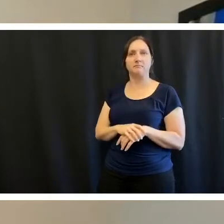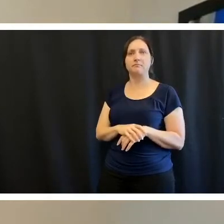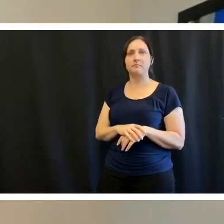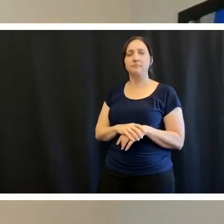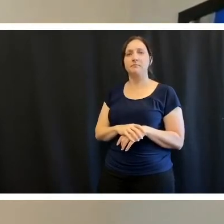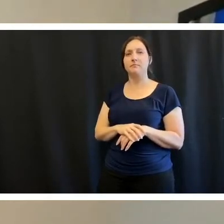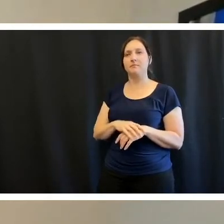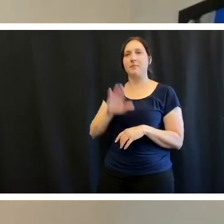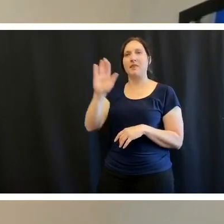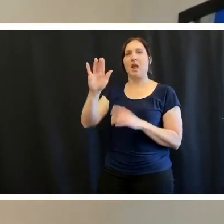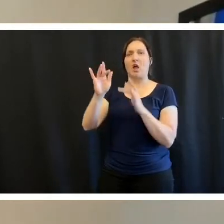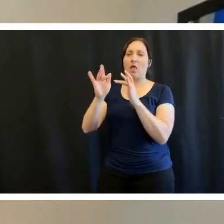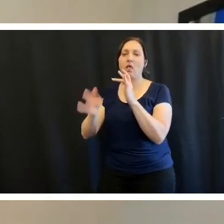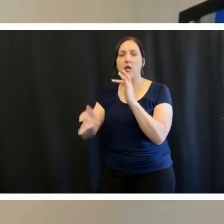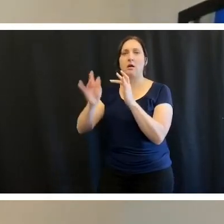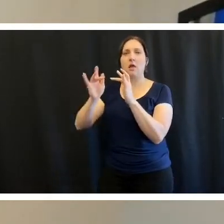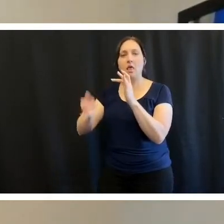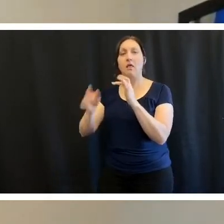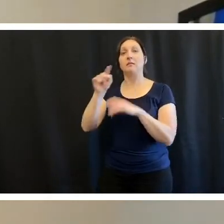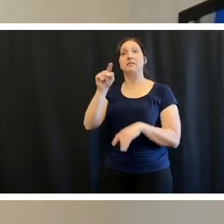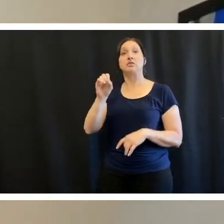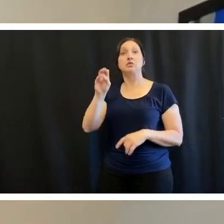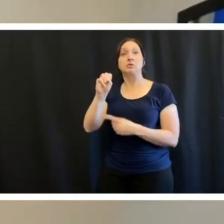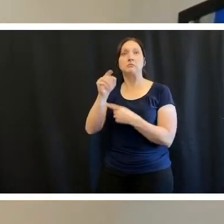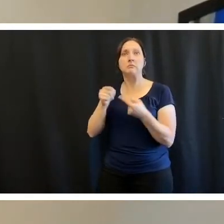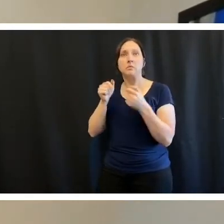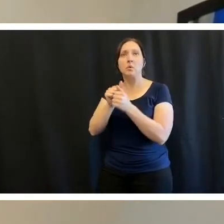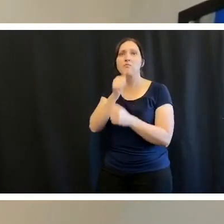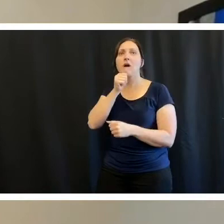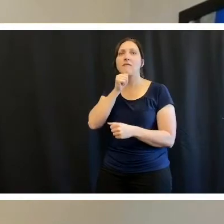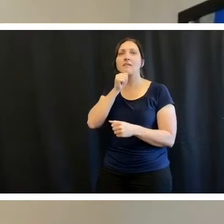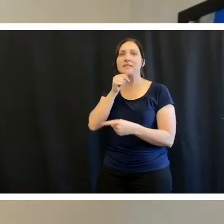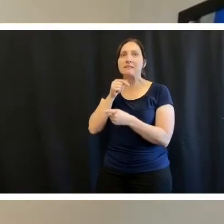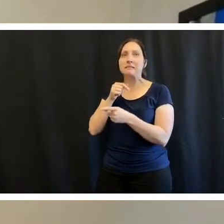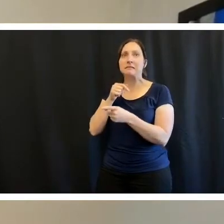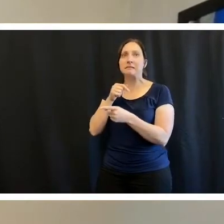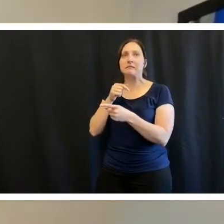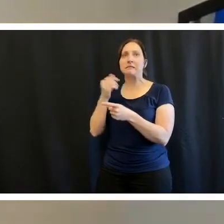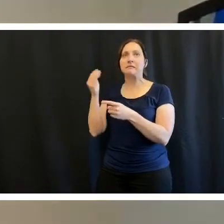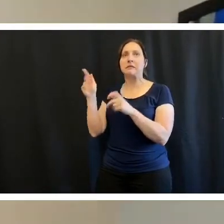Zoom's had a lot of privacy issues lately. Zoom bombing is a thing now